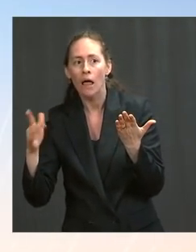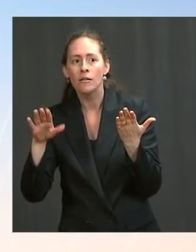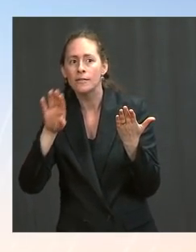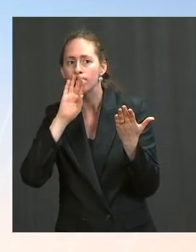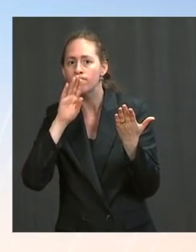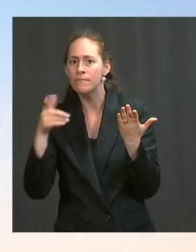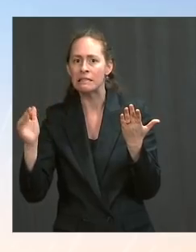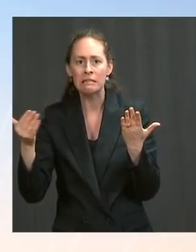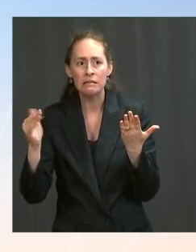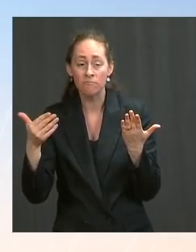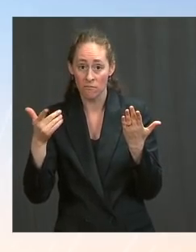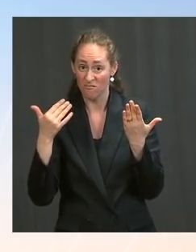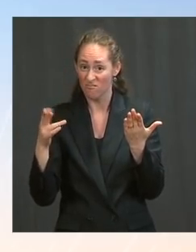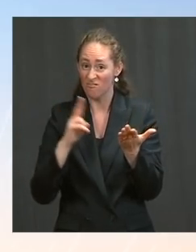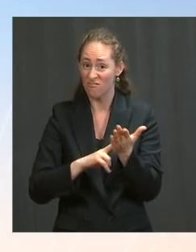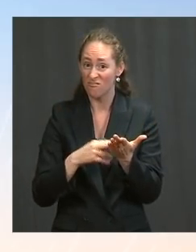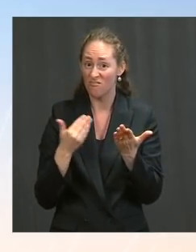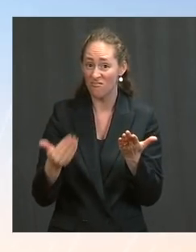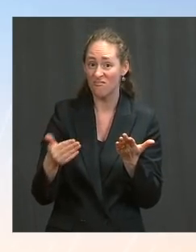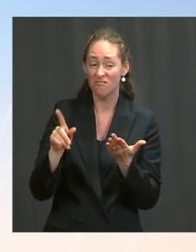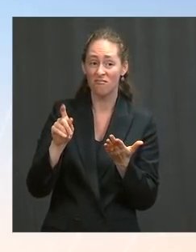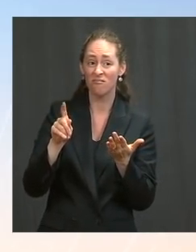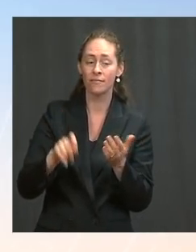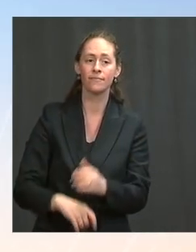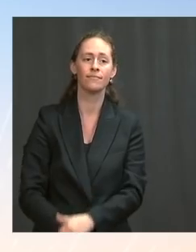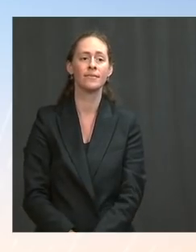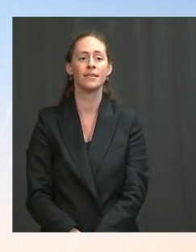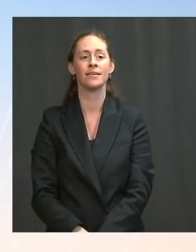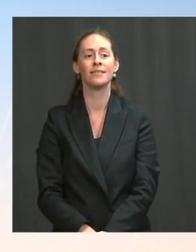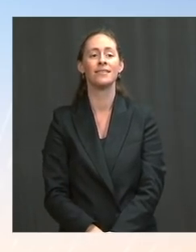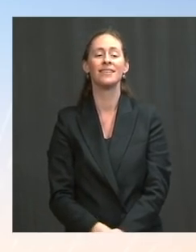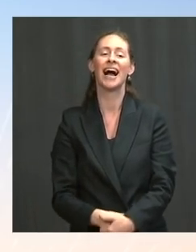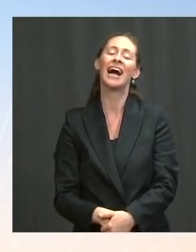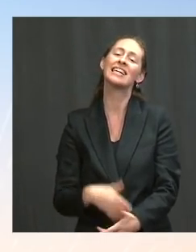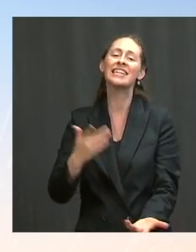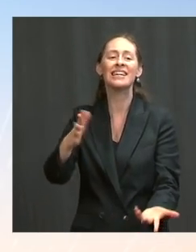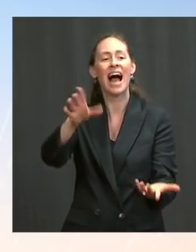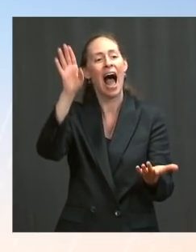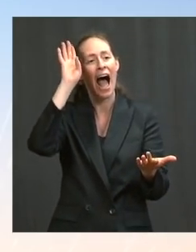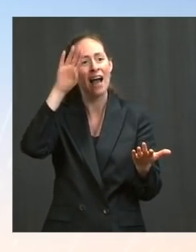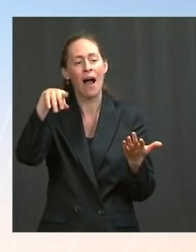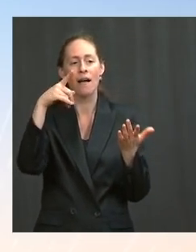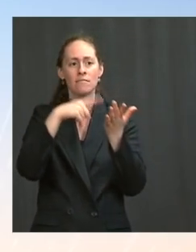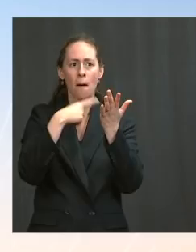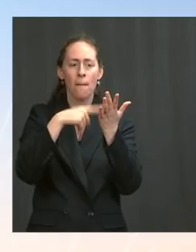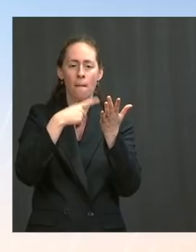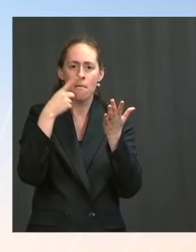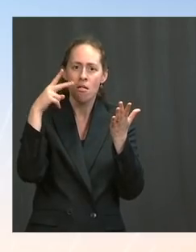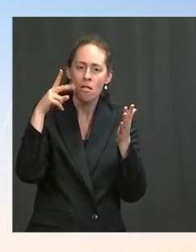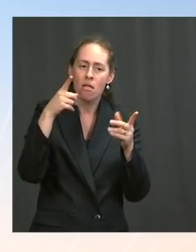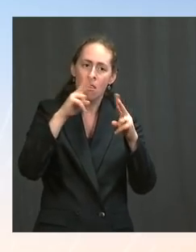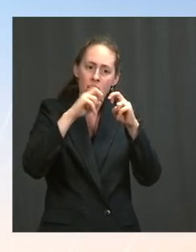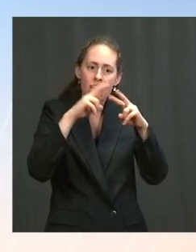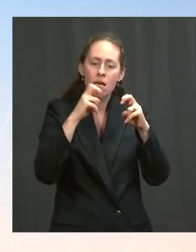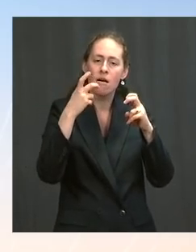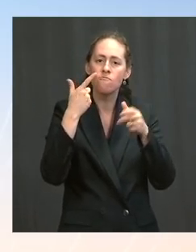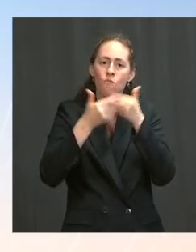So can you clarify that? Ms. Psaki: Well, again, Kaitlan, I know we're quite focused sometimes on process in here, but -- and hypotheticals.